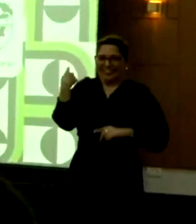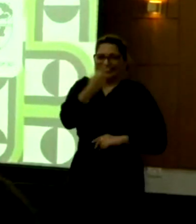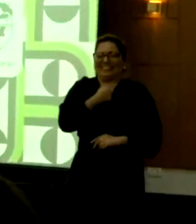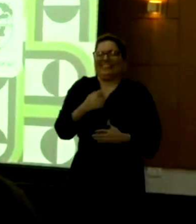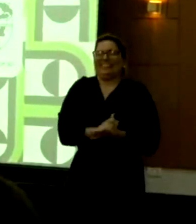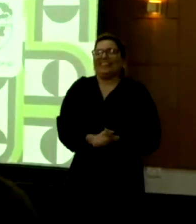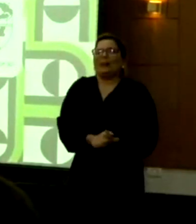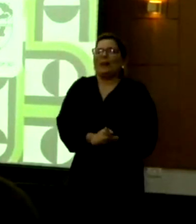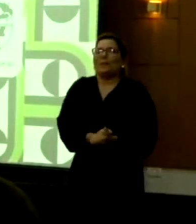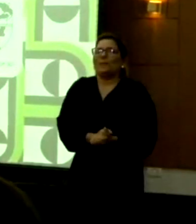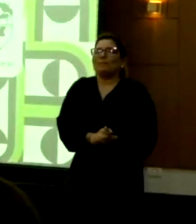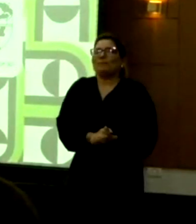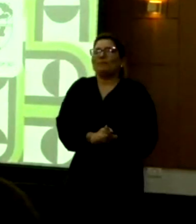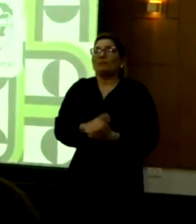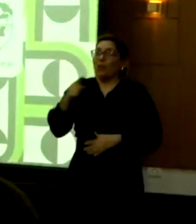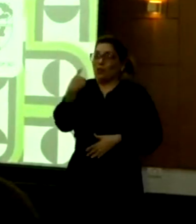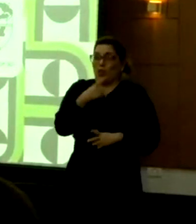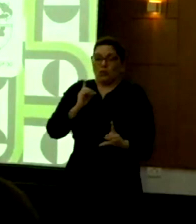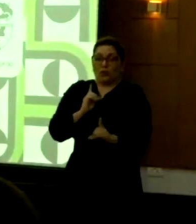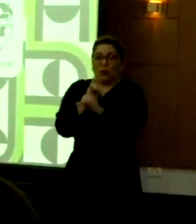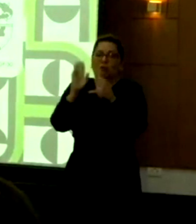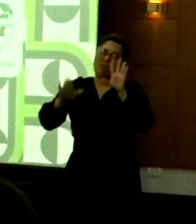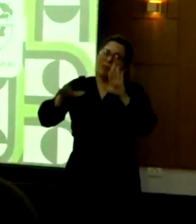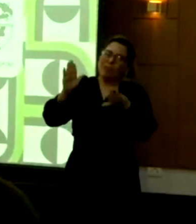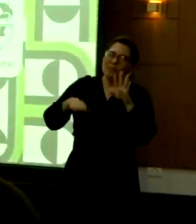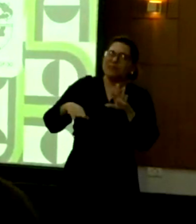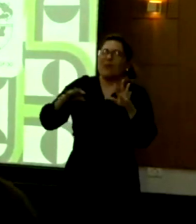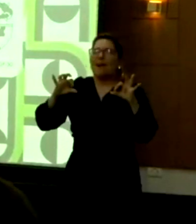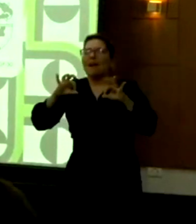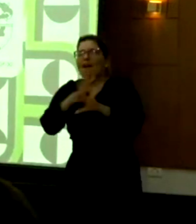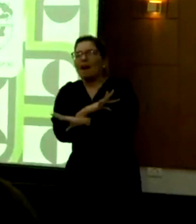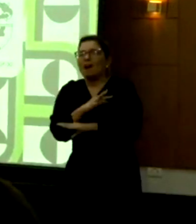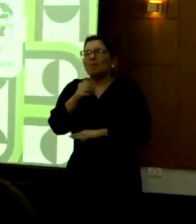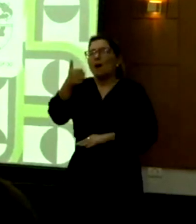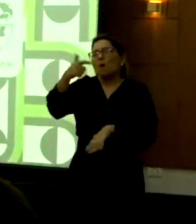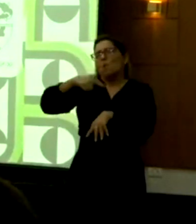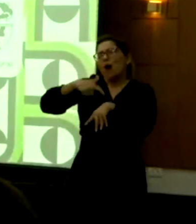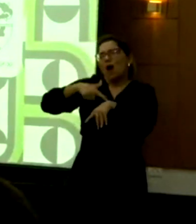our meeting is expected to end around one o'clock in the afternoon, there will be five panels